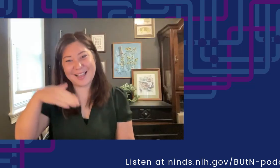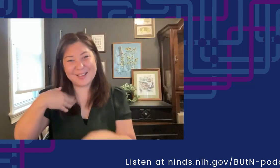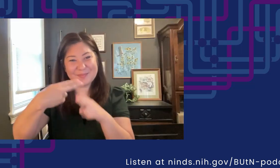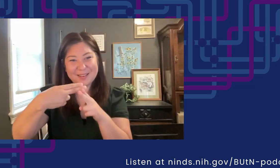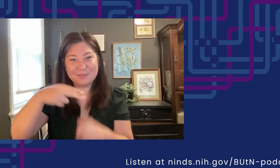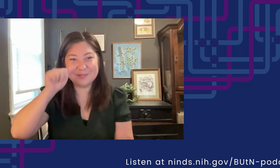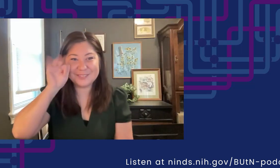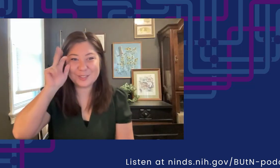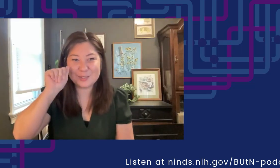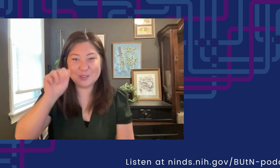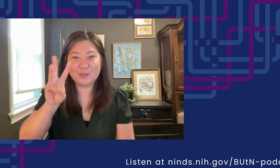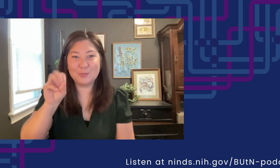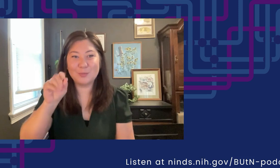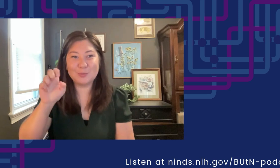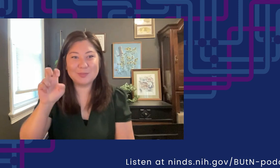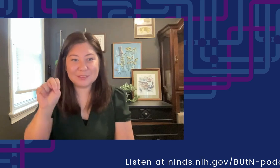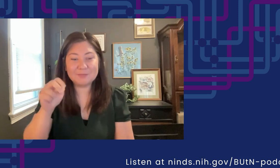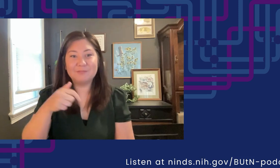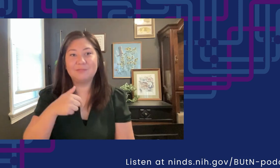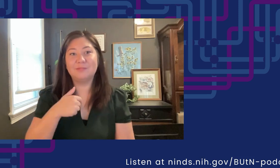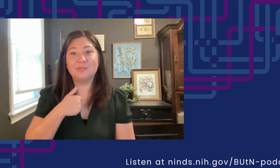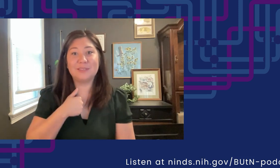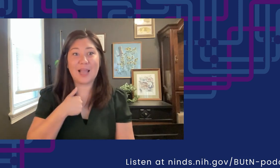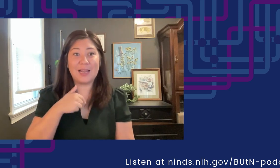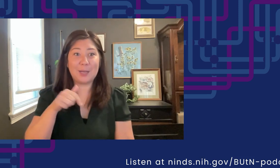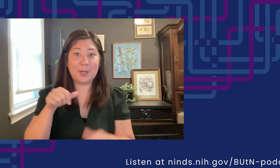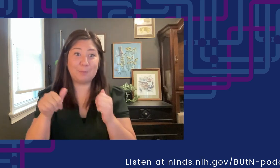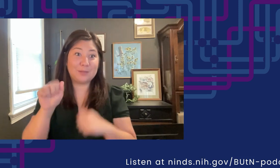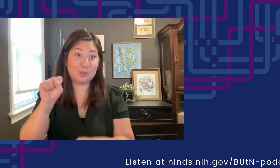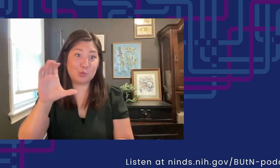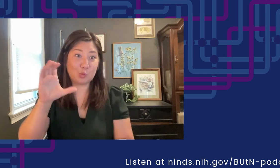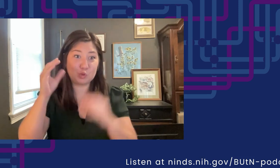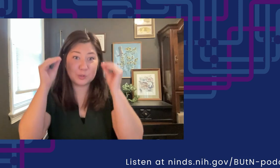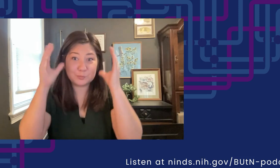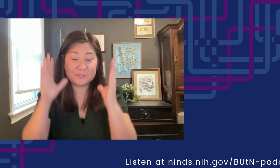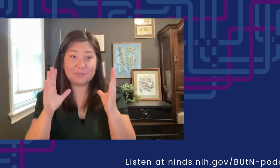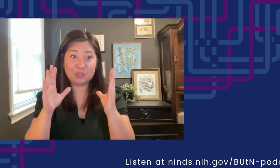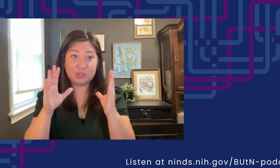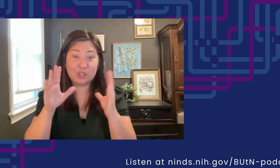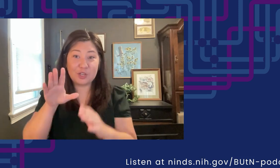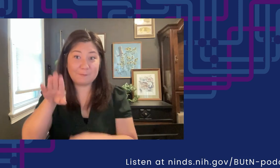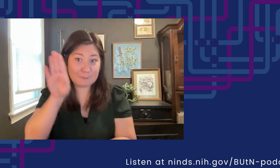Alicia Wooten: Hello, my name's Alicia Wooten. I'm an Associate Professor of Biology at Gallaudet University.